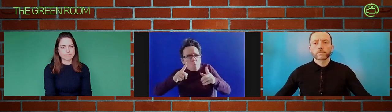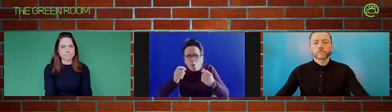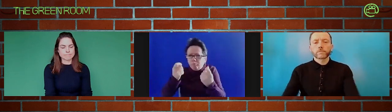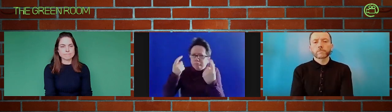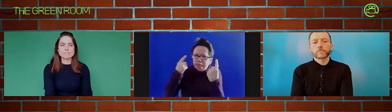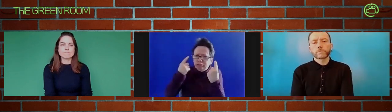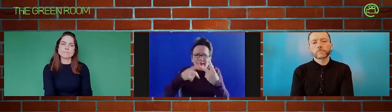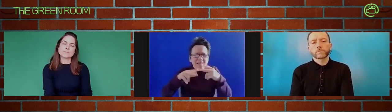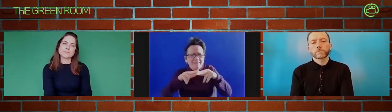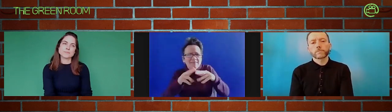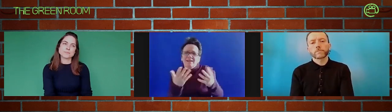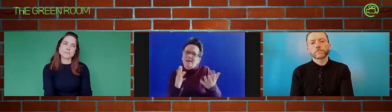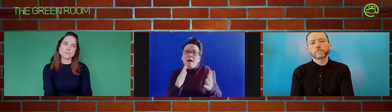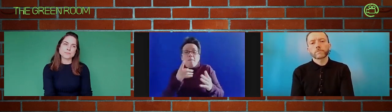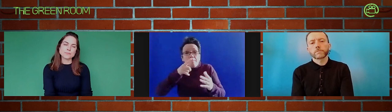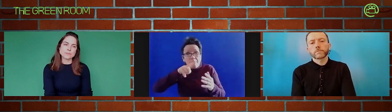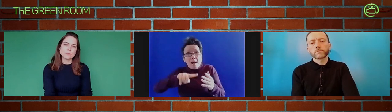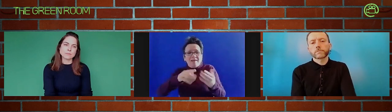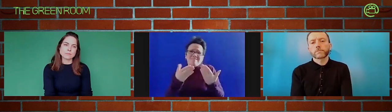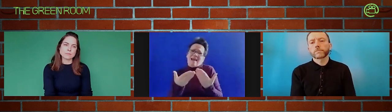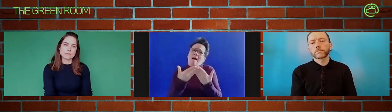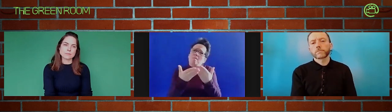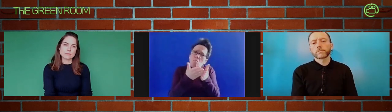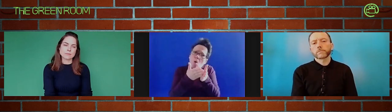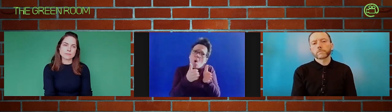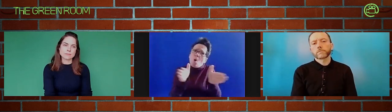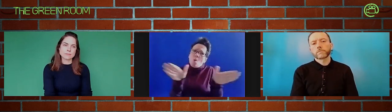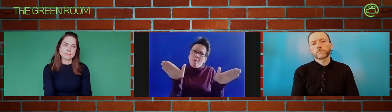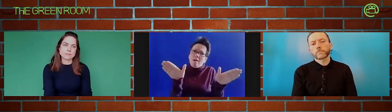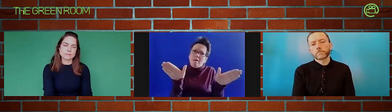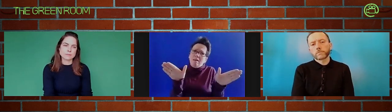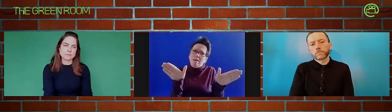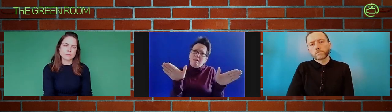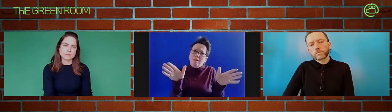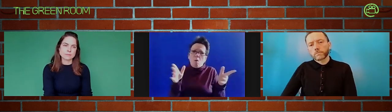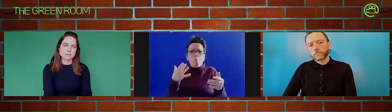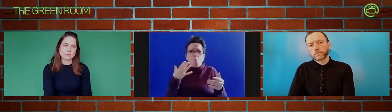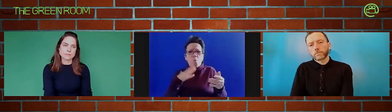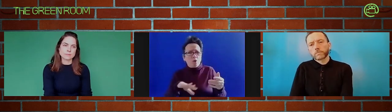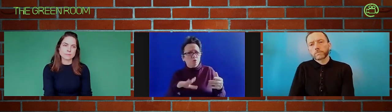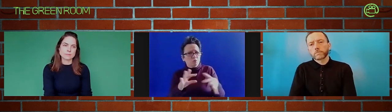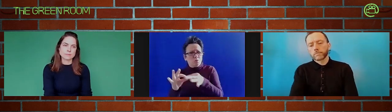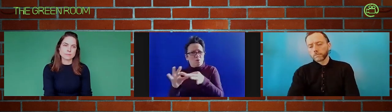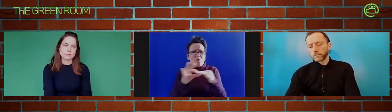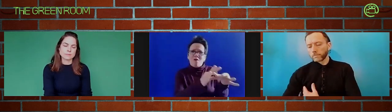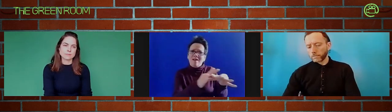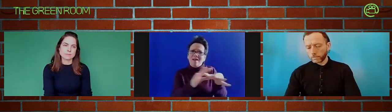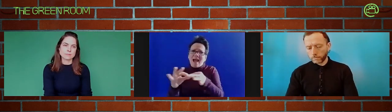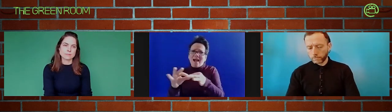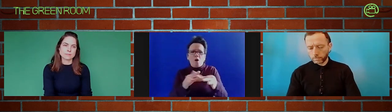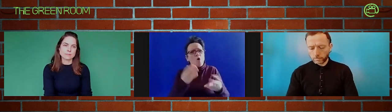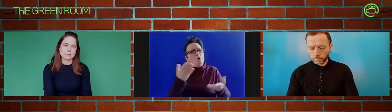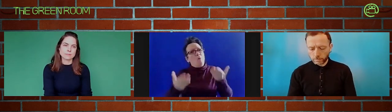but they're a lot more open to wanting to connect with each other than what I saw when I was at school,